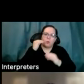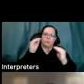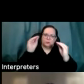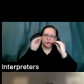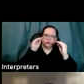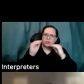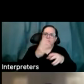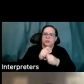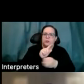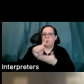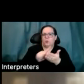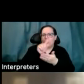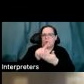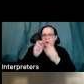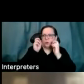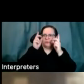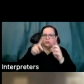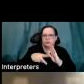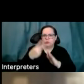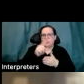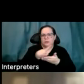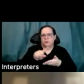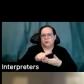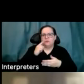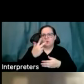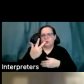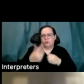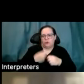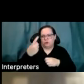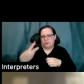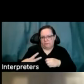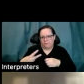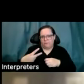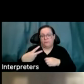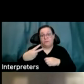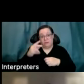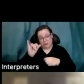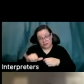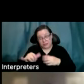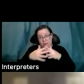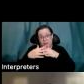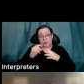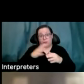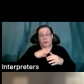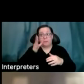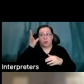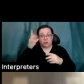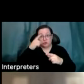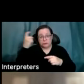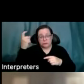hour of education twice a week for three and a half years. Was this the America of my parents dreams. My entrance into